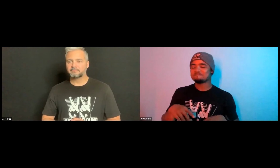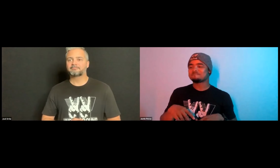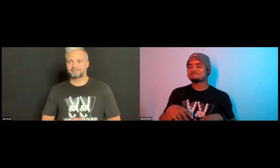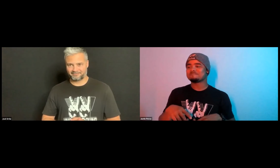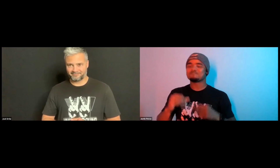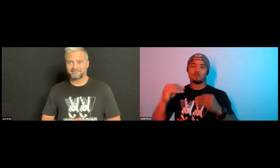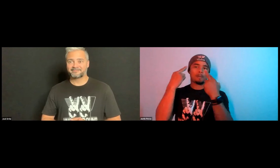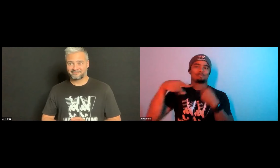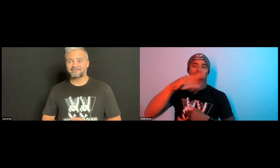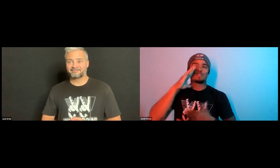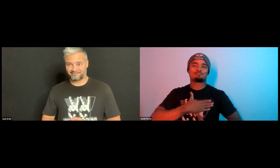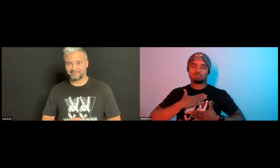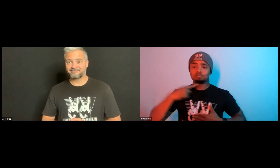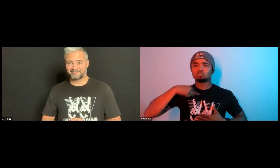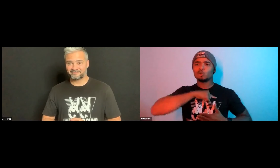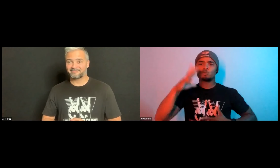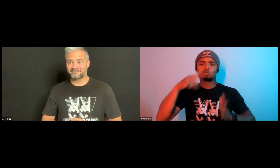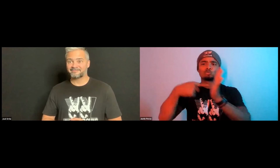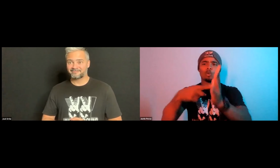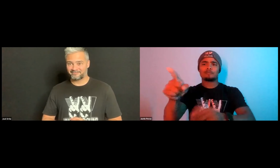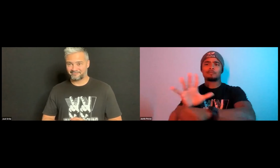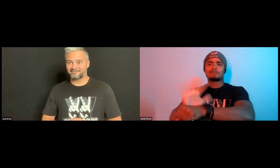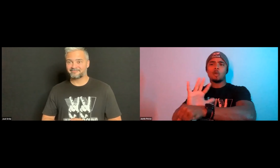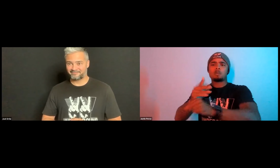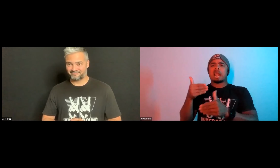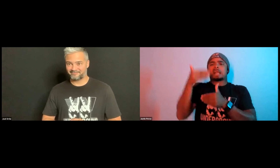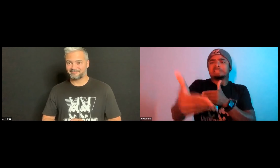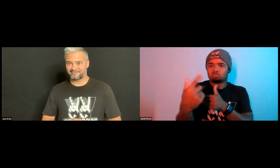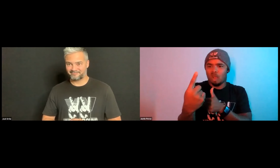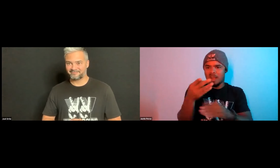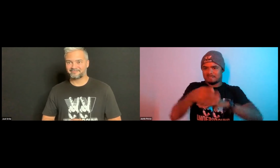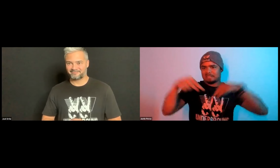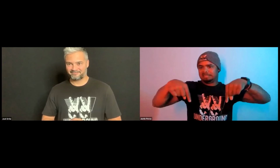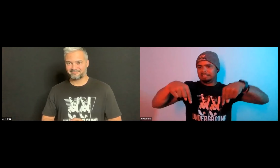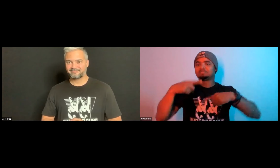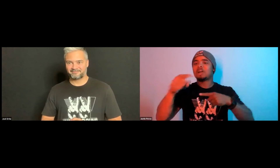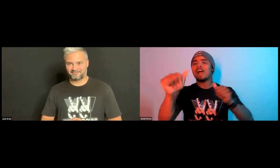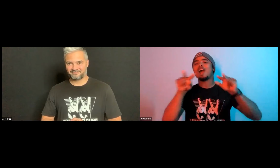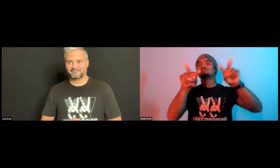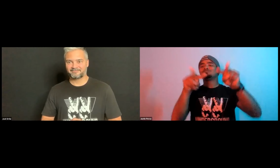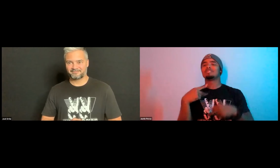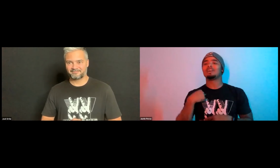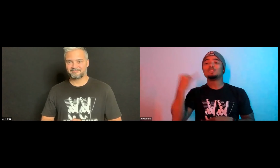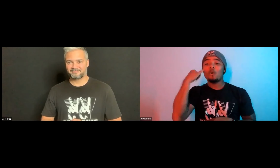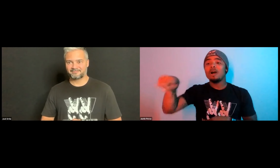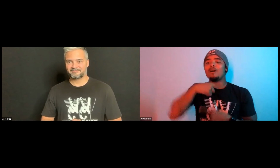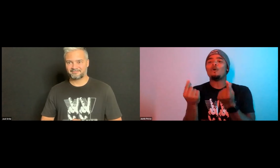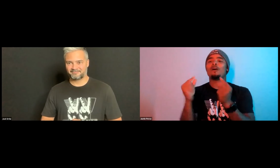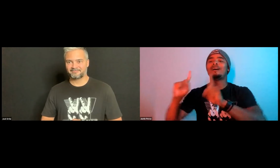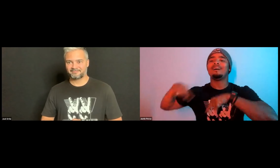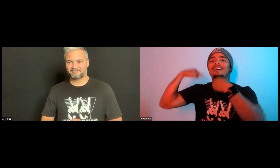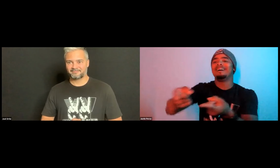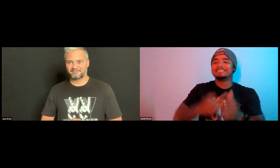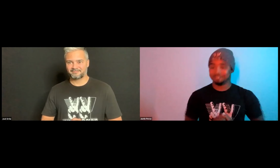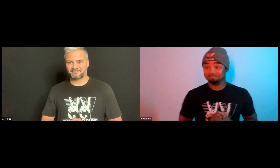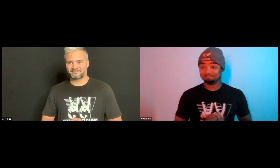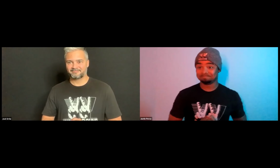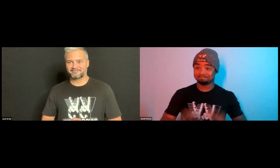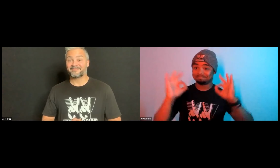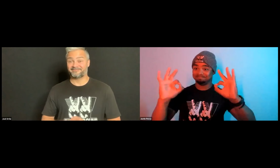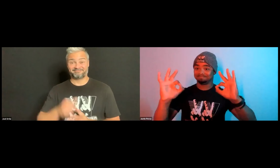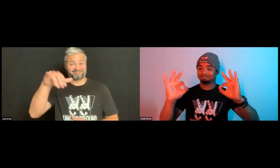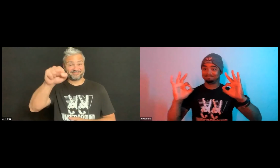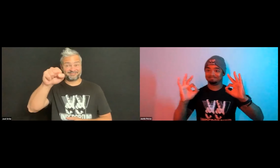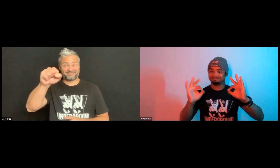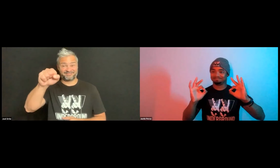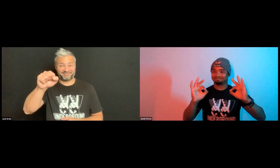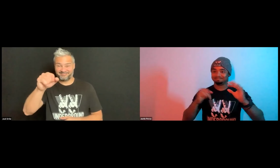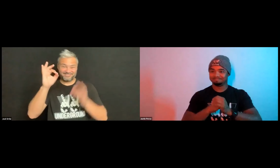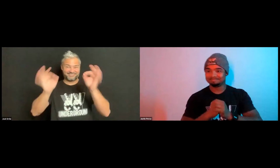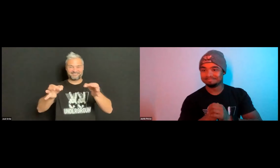We hope you will enjoy. We'll show a movie after this so you can see what we've done so far.